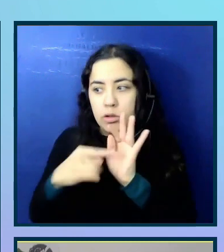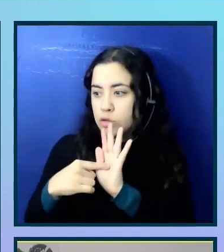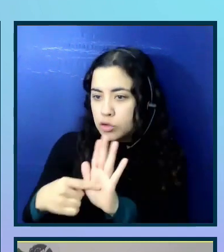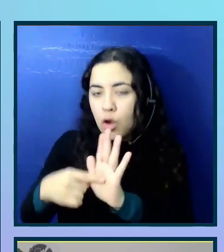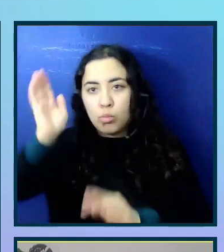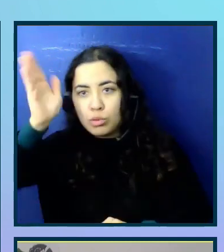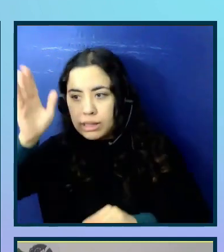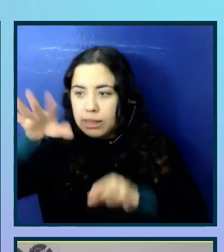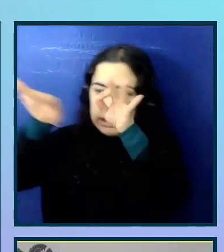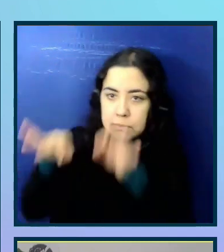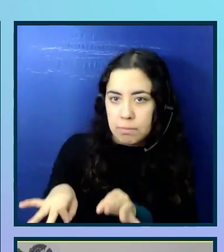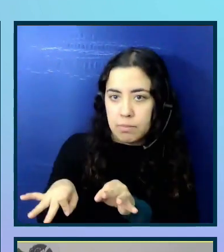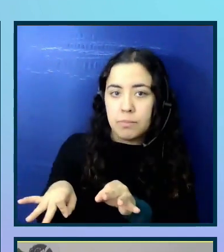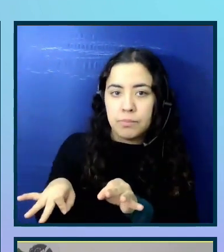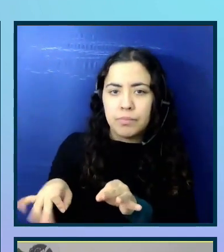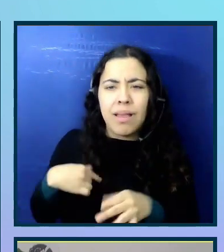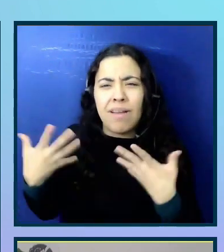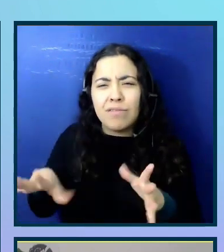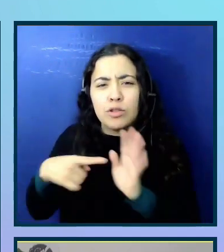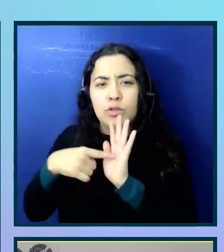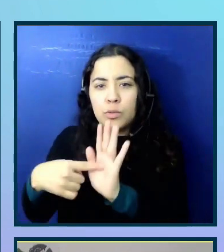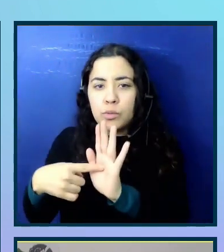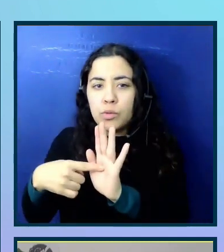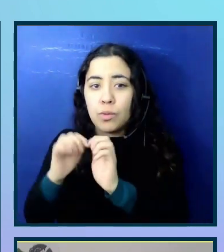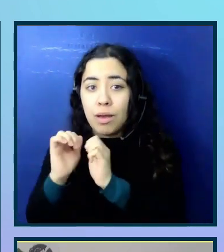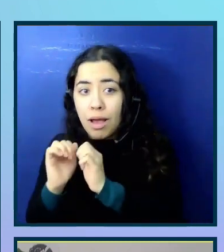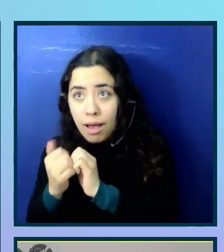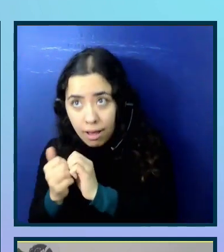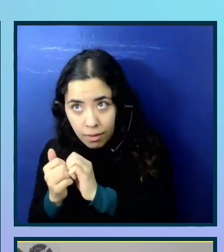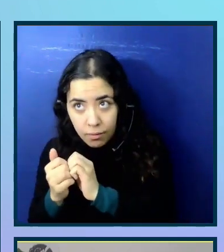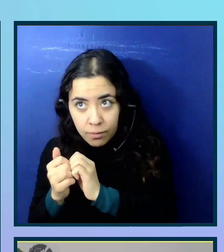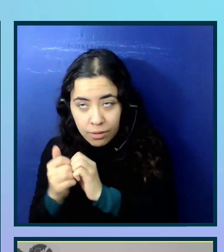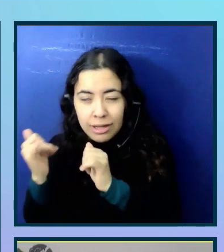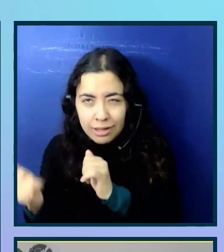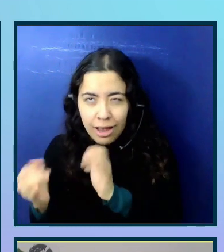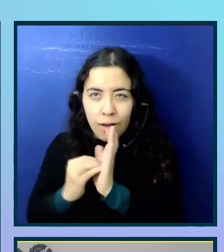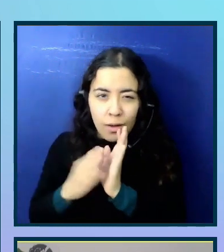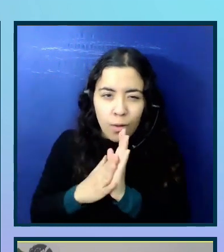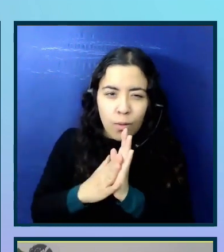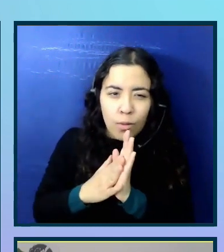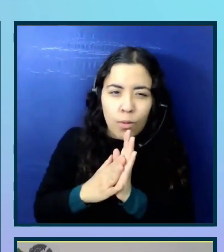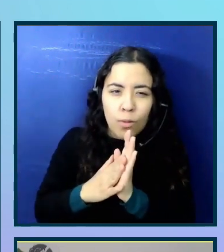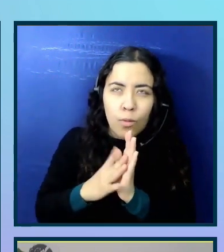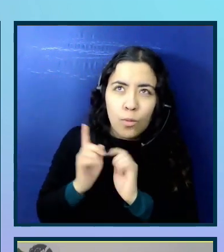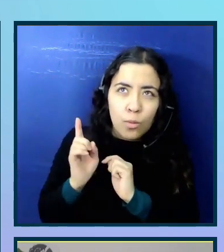So I shared how, I shared where should we document? Let's dig a little bit further with actual examples